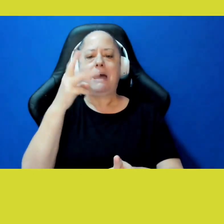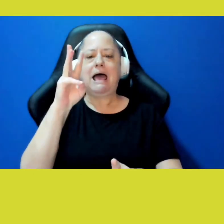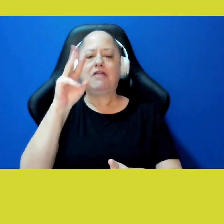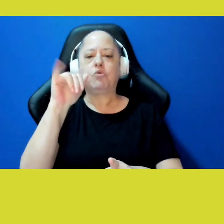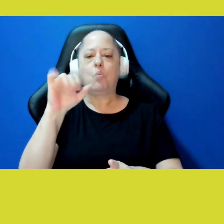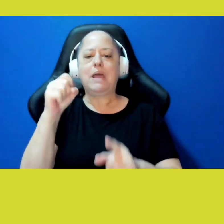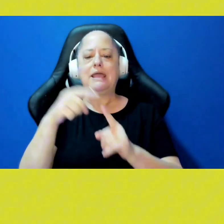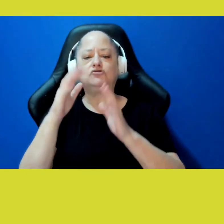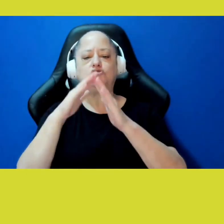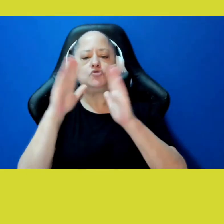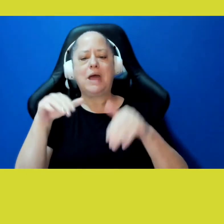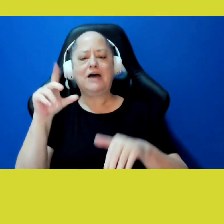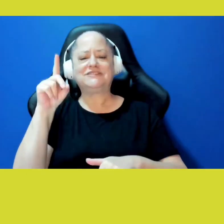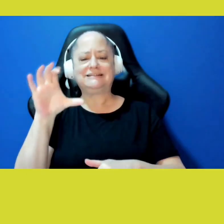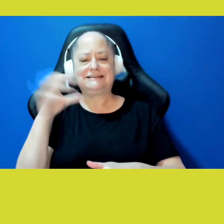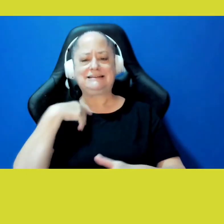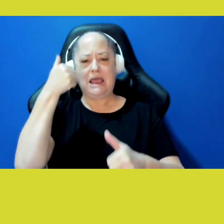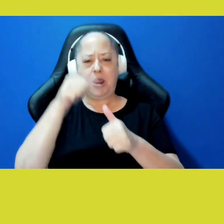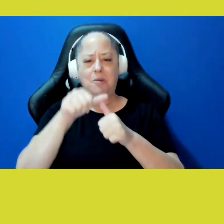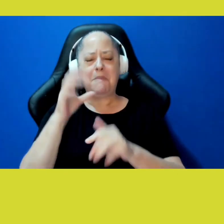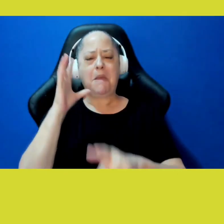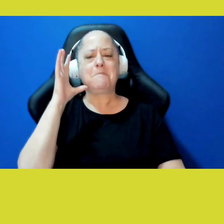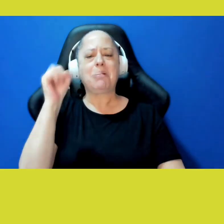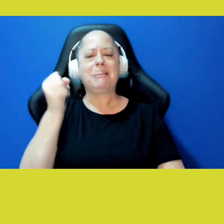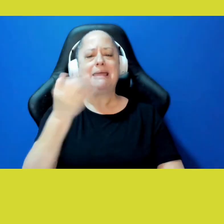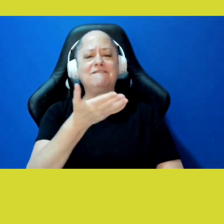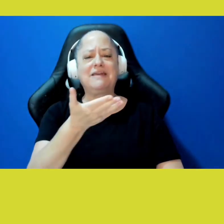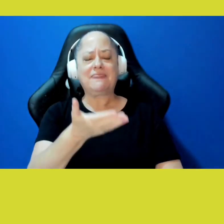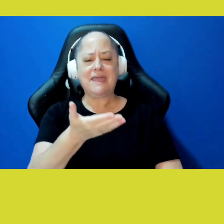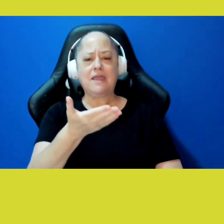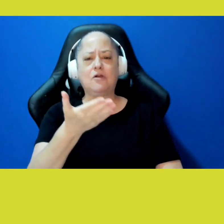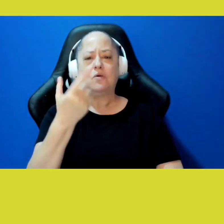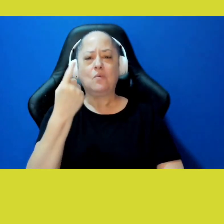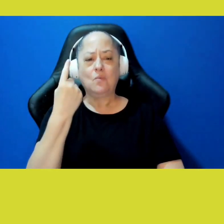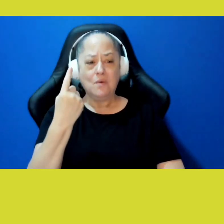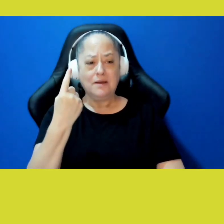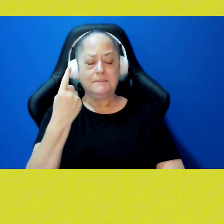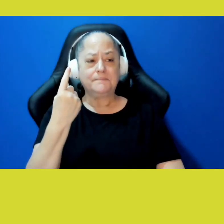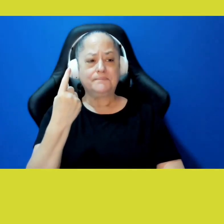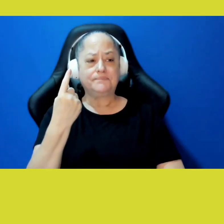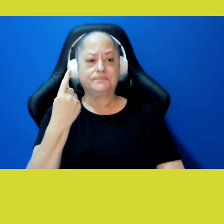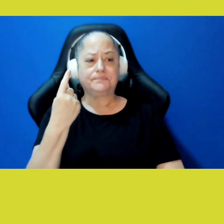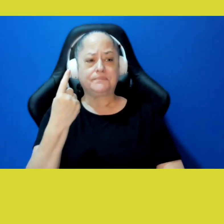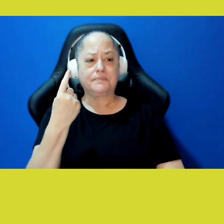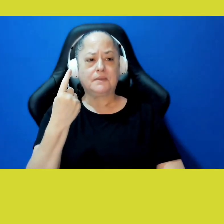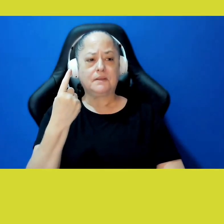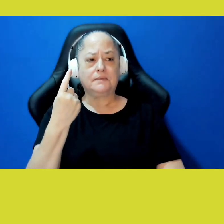and I remember leaving there, and one of my leadership